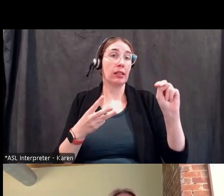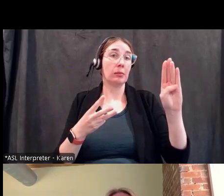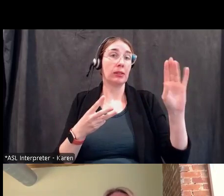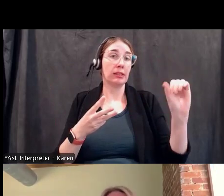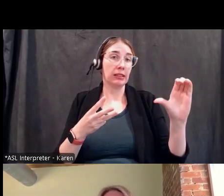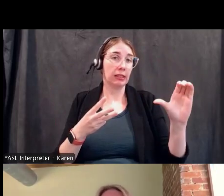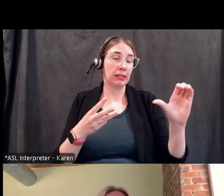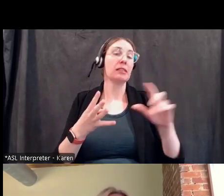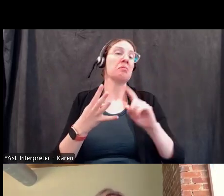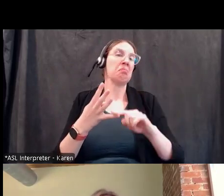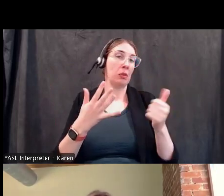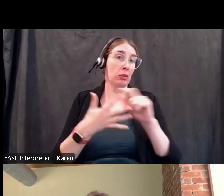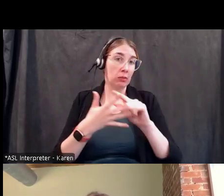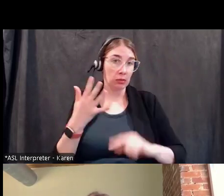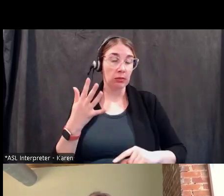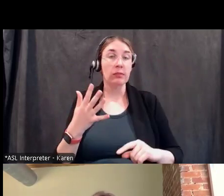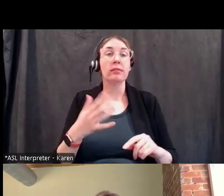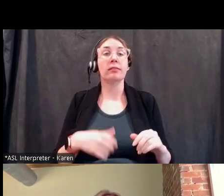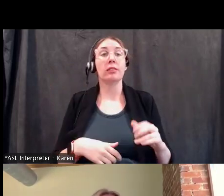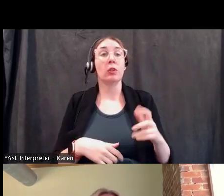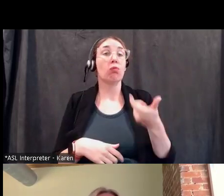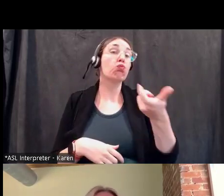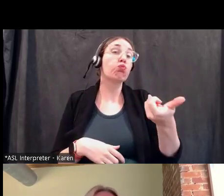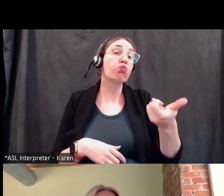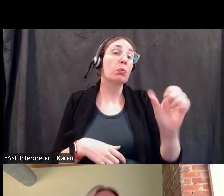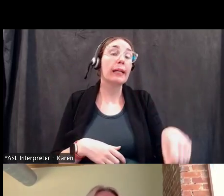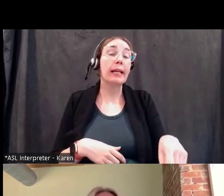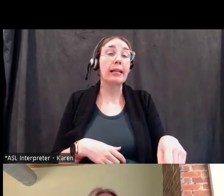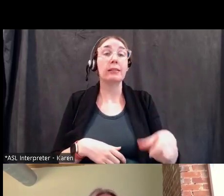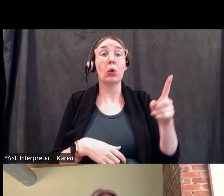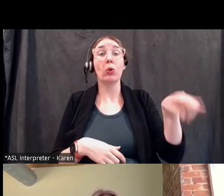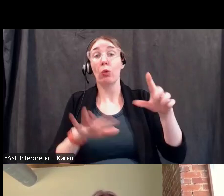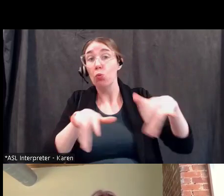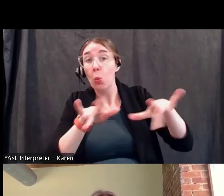out that you're recording or you're streaming to record that and really watch some of these really